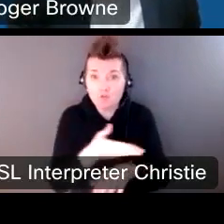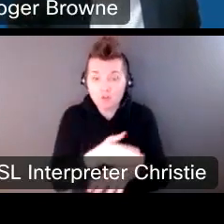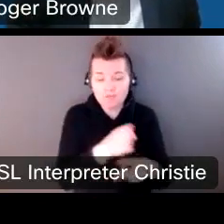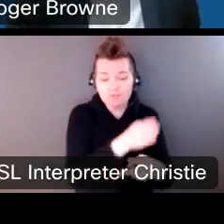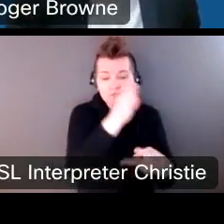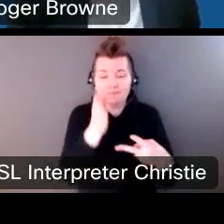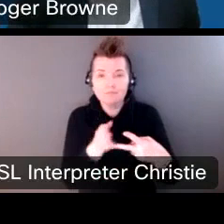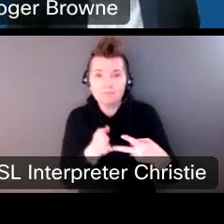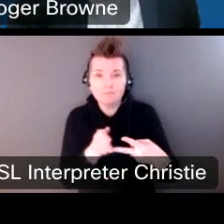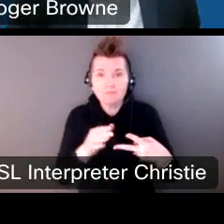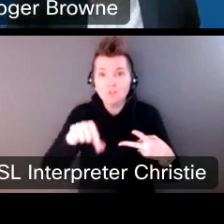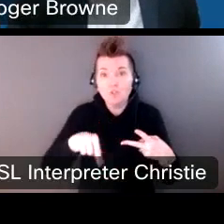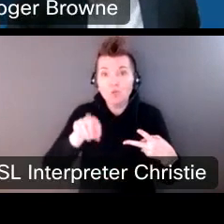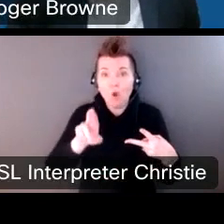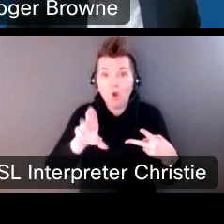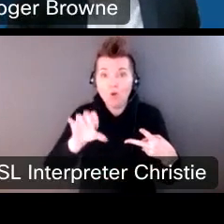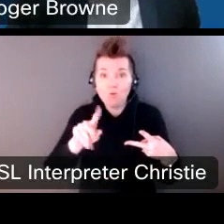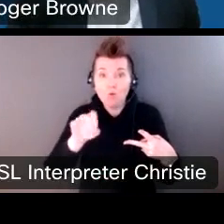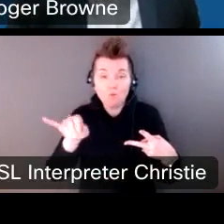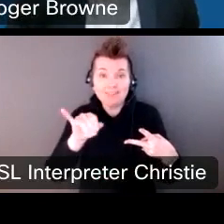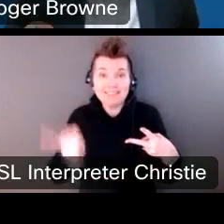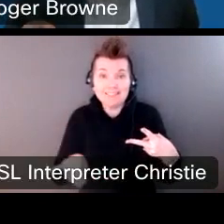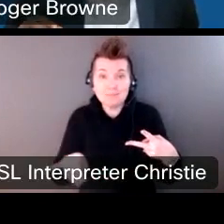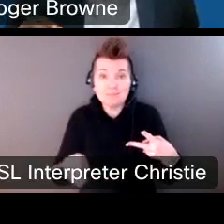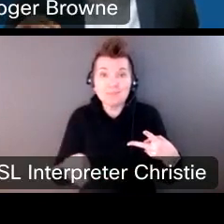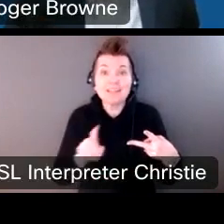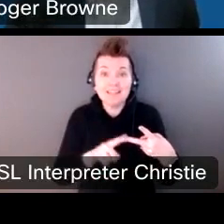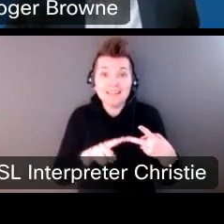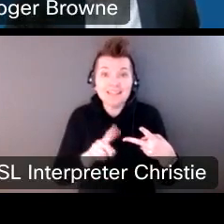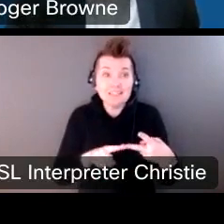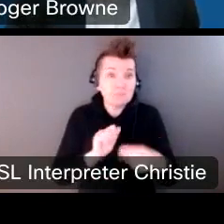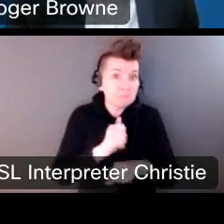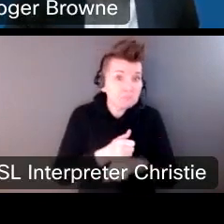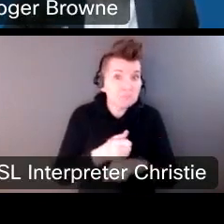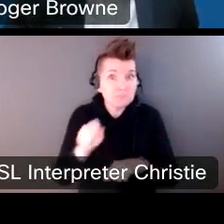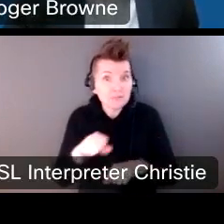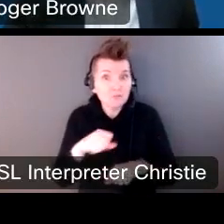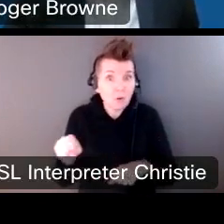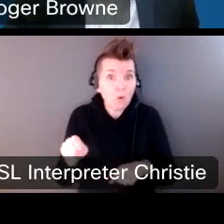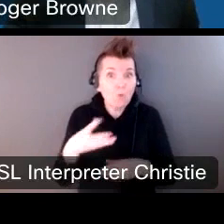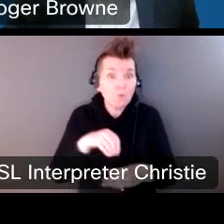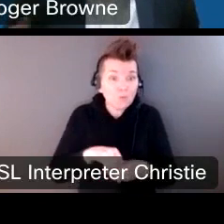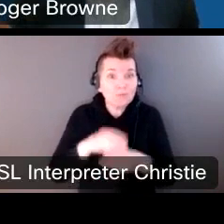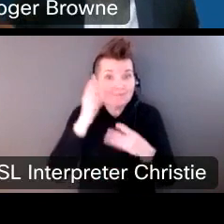of the new QR code system and process including content and likewise our strategy and planning